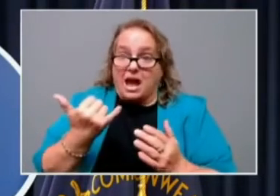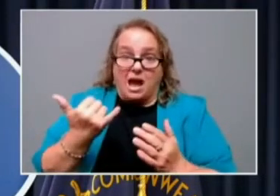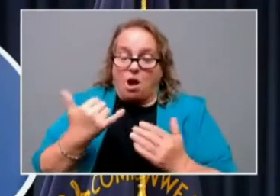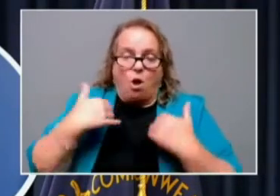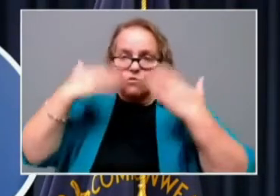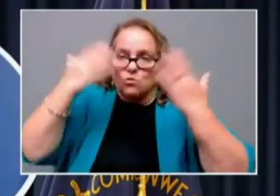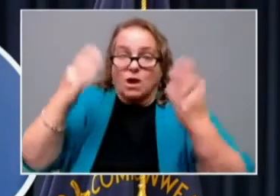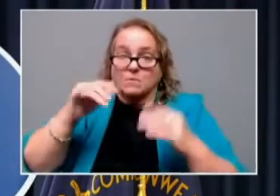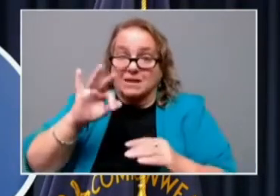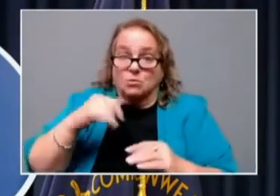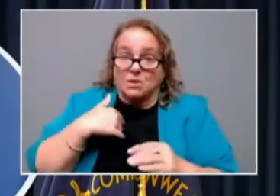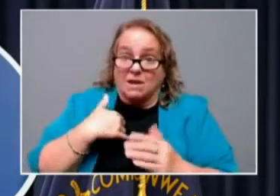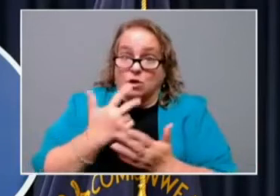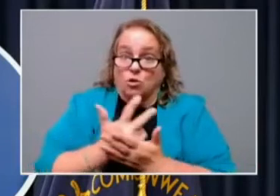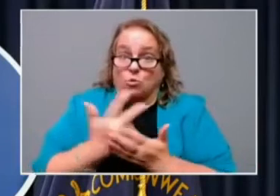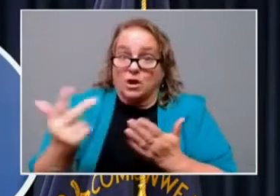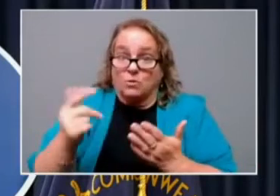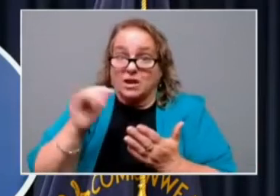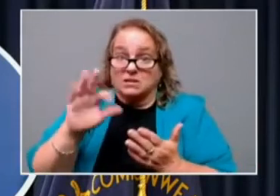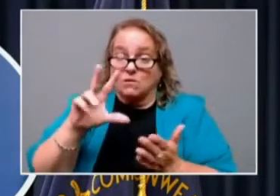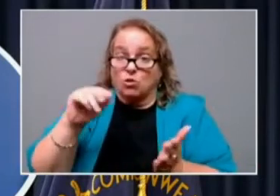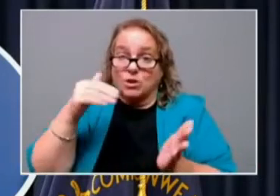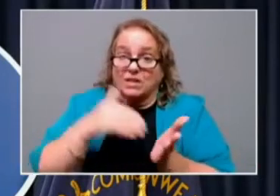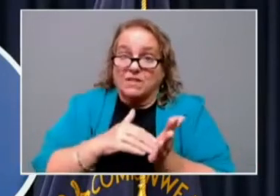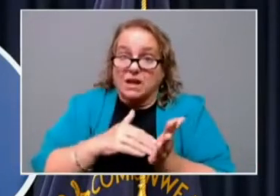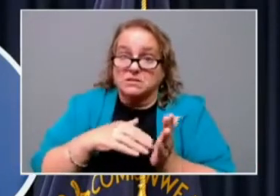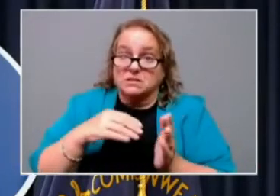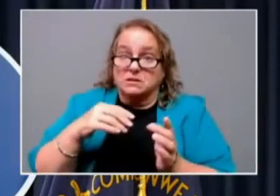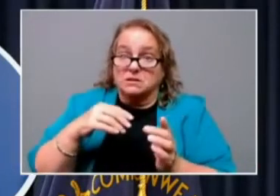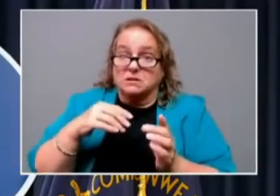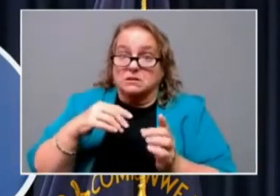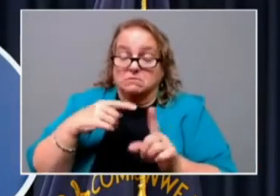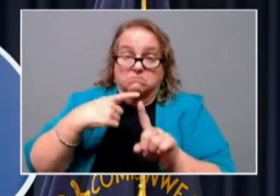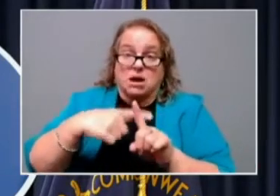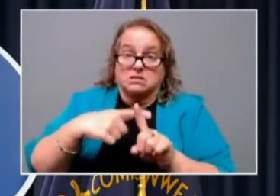weeks in a row of 30,000 positive cases were in the trouble.